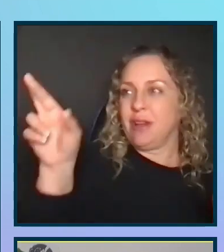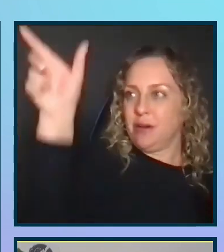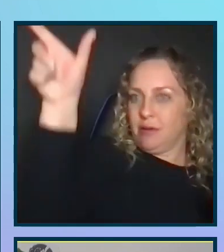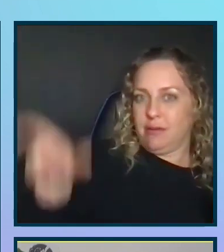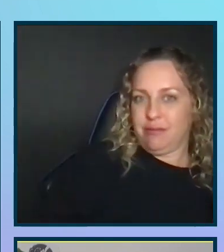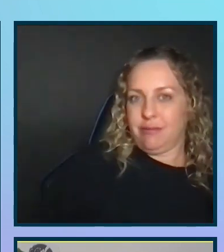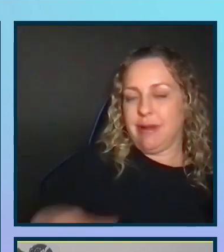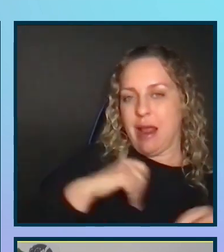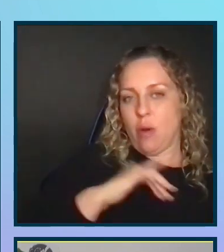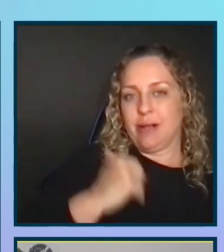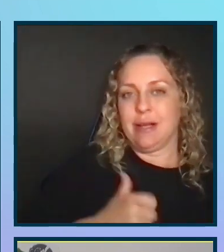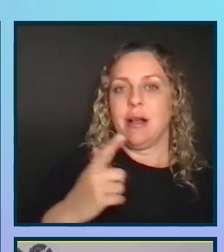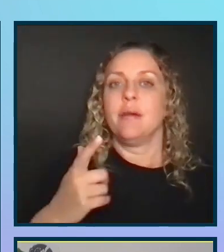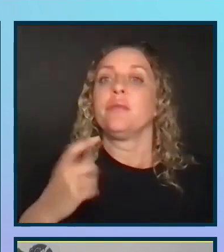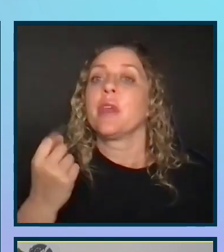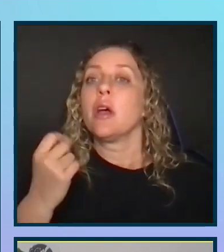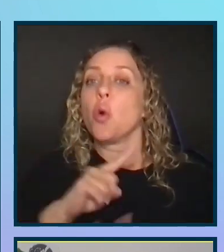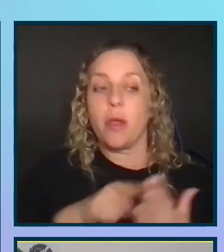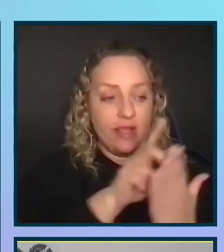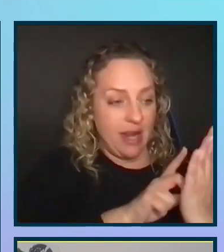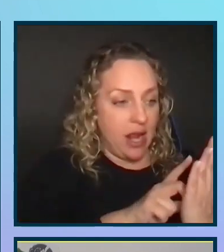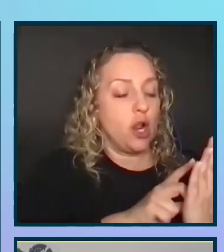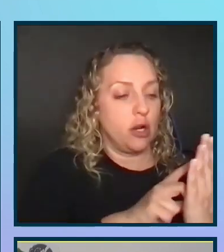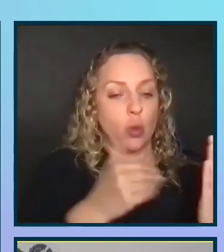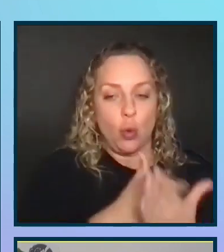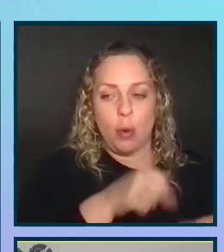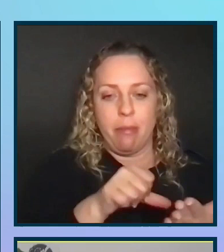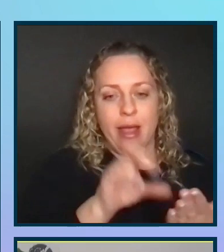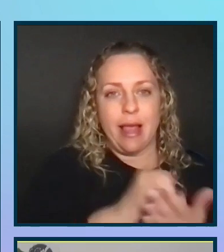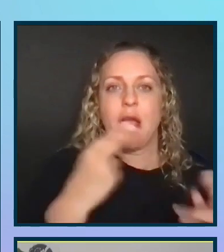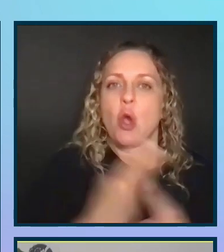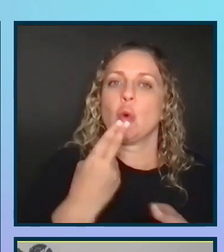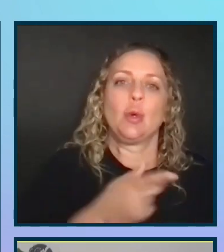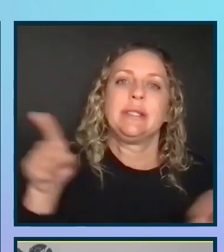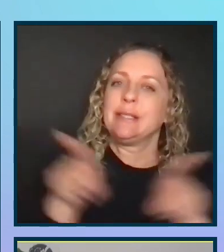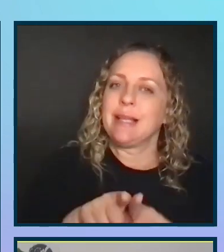This way, when other designers are going to design their new pages, they can reuse the same headings I prepared already,